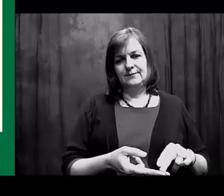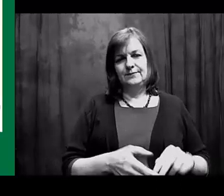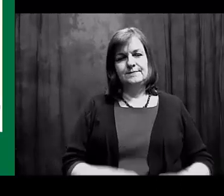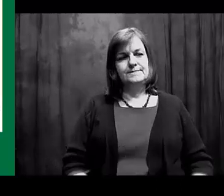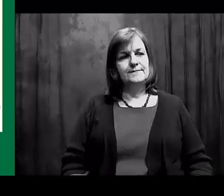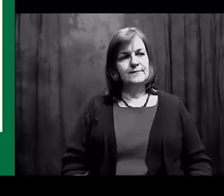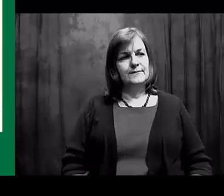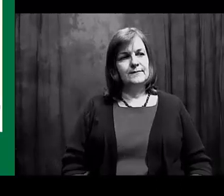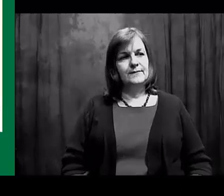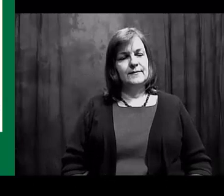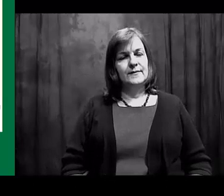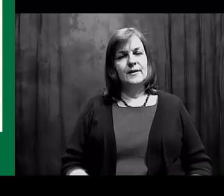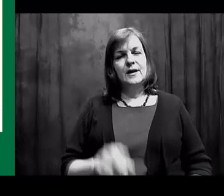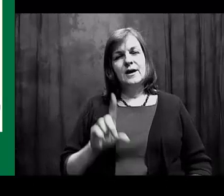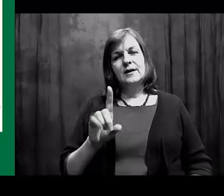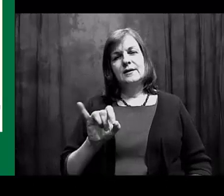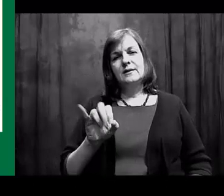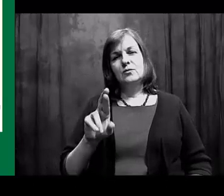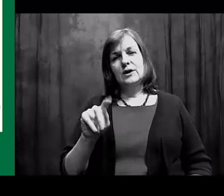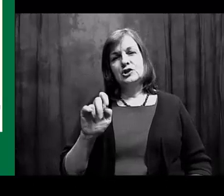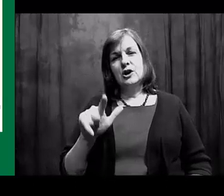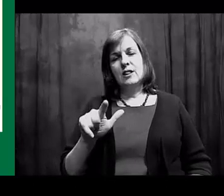in directional selection in this case